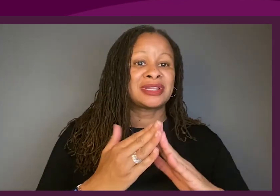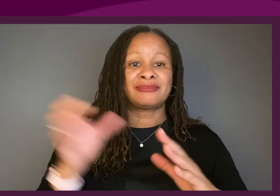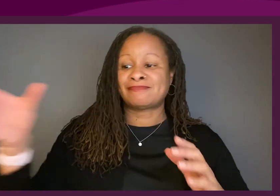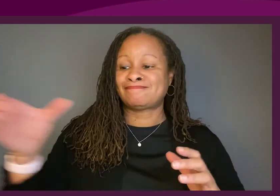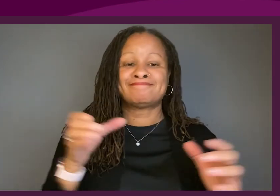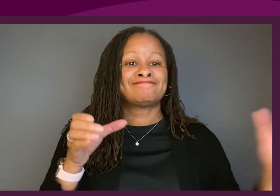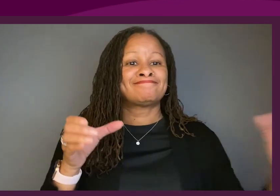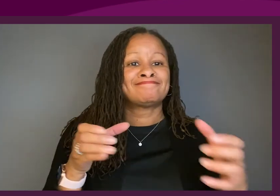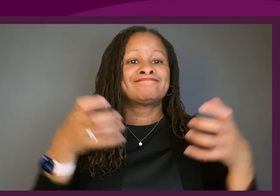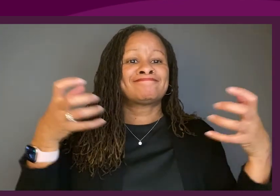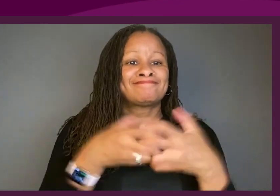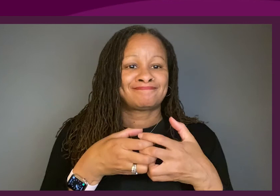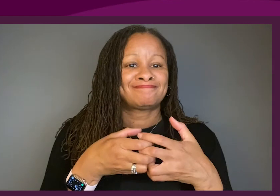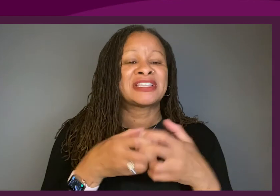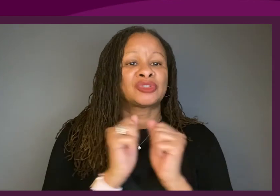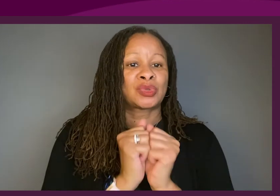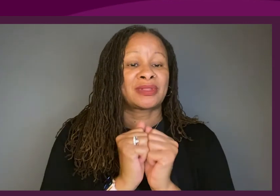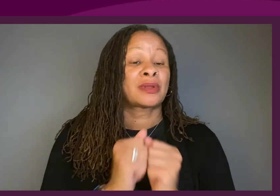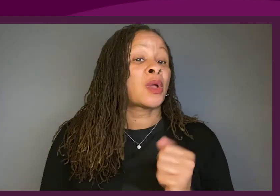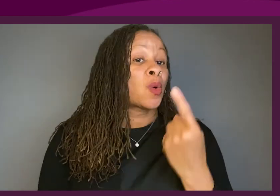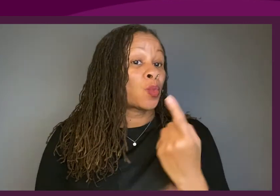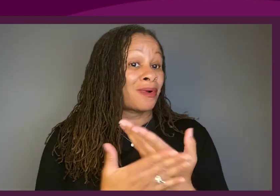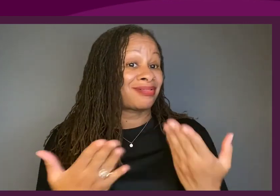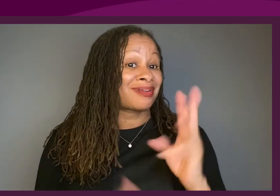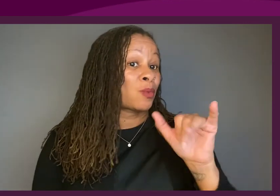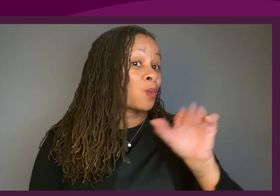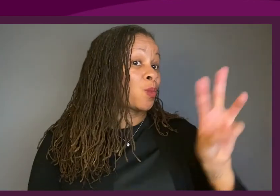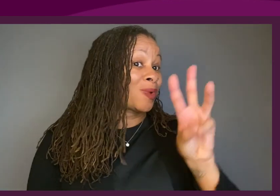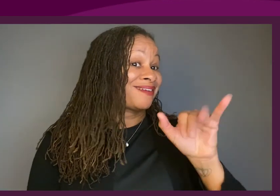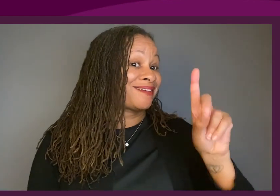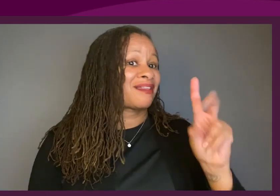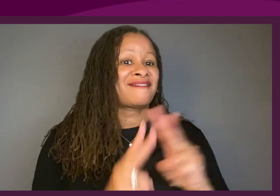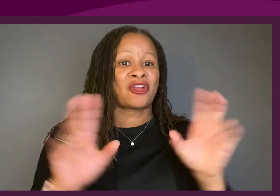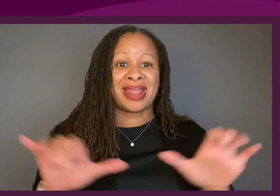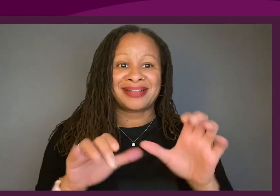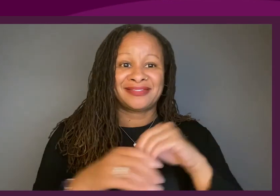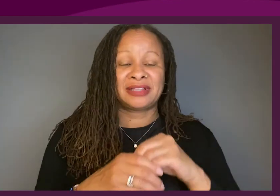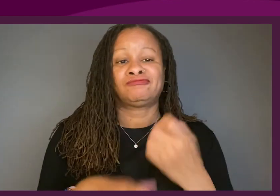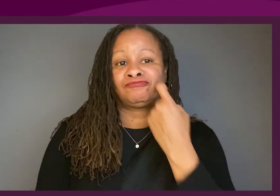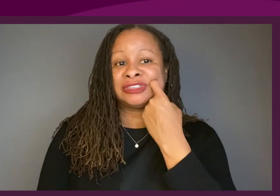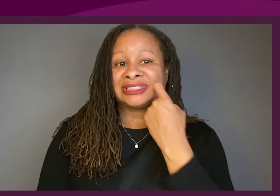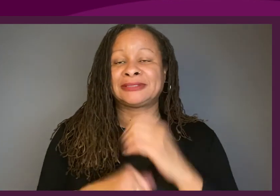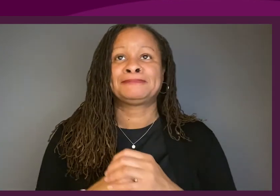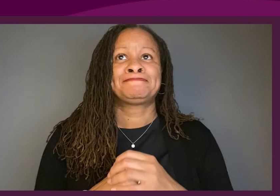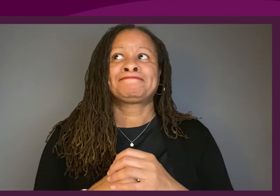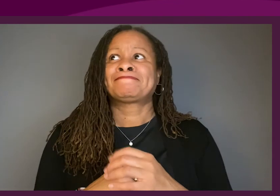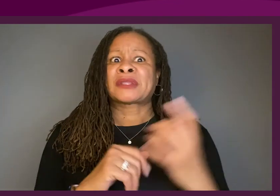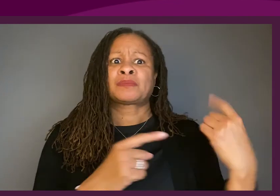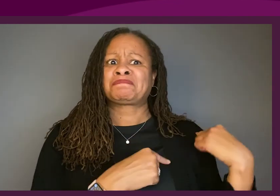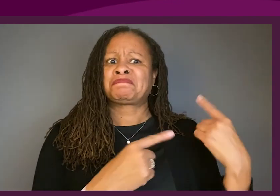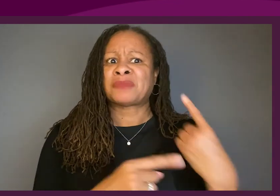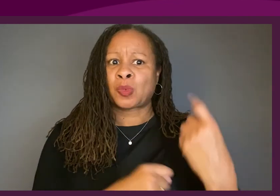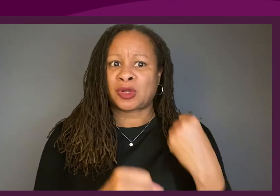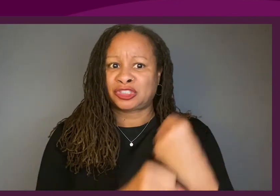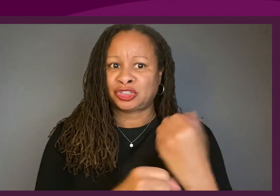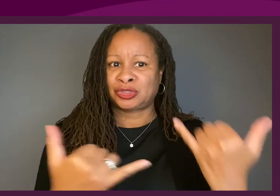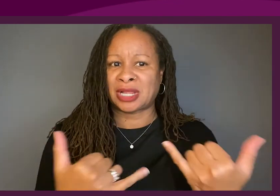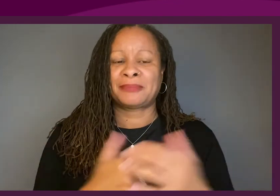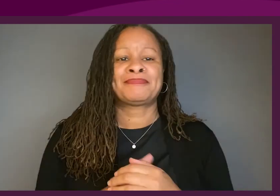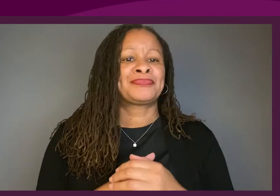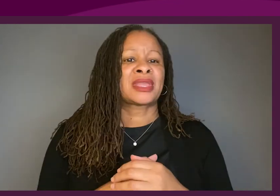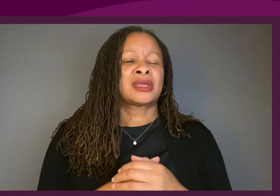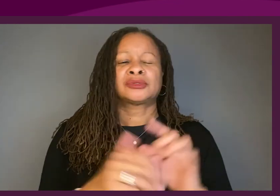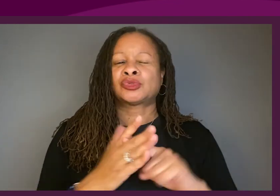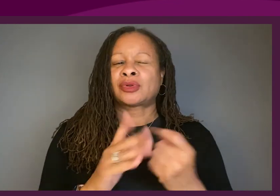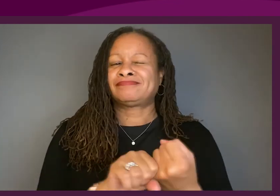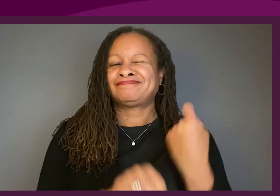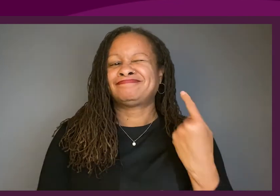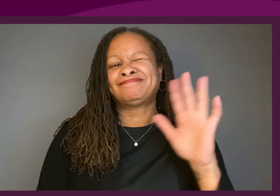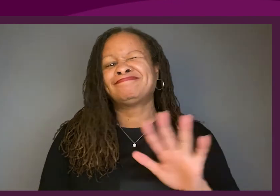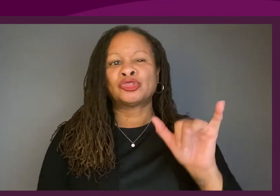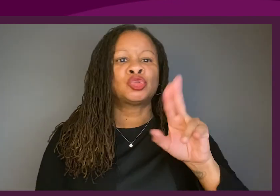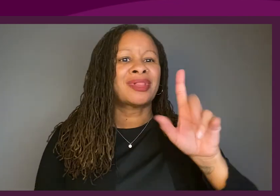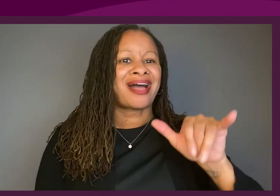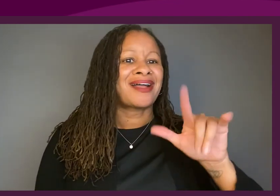2020, after recognizing there was a very significant gap in the resources made available to disability-led